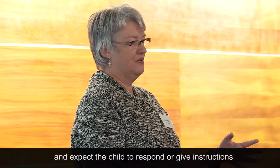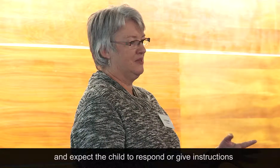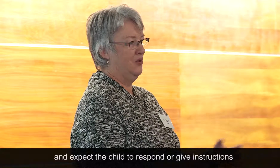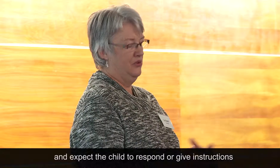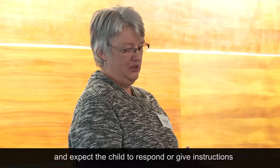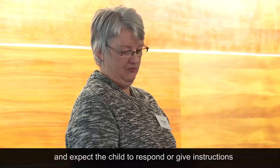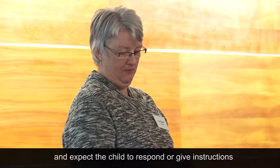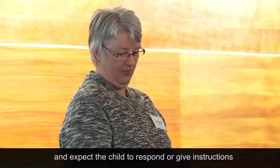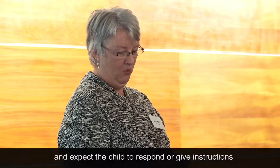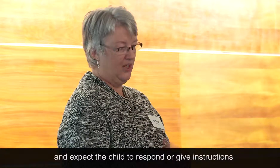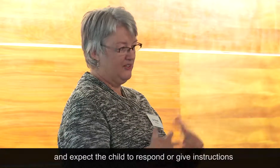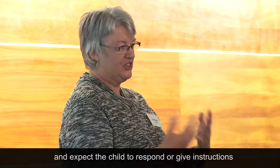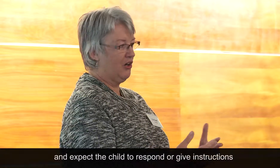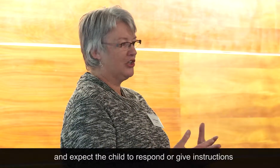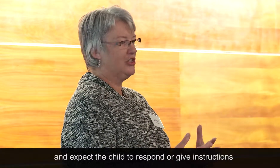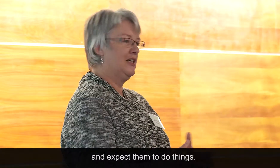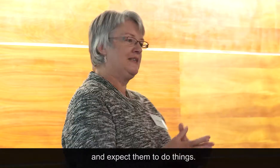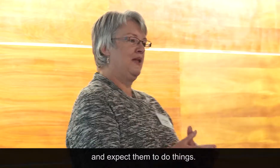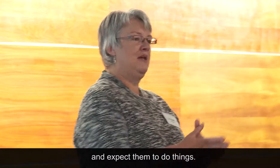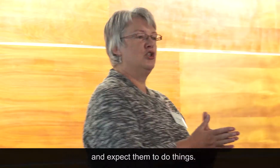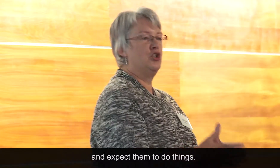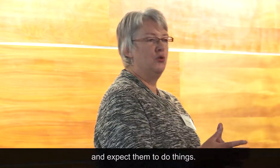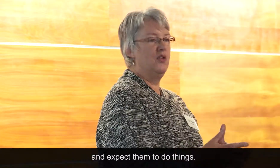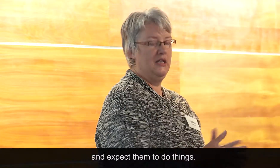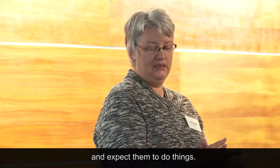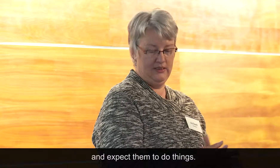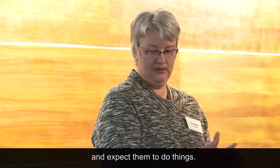to respond or give instructions and expect them to do things. Interview with Elizabeth continued.